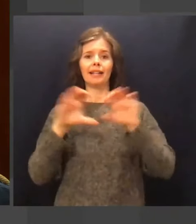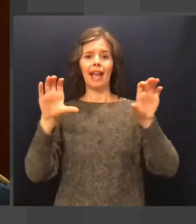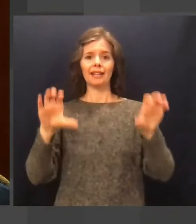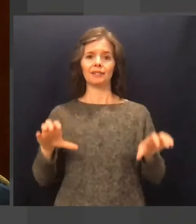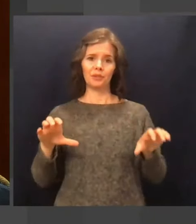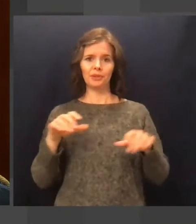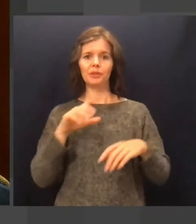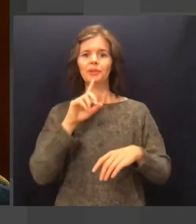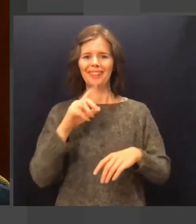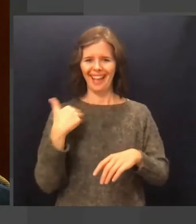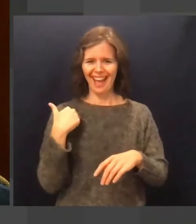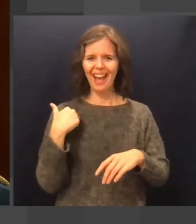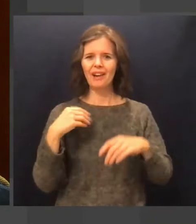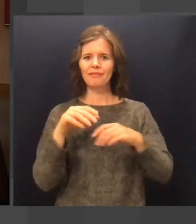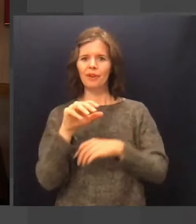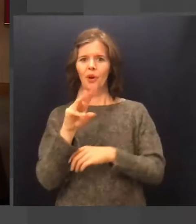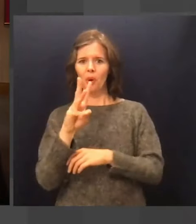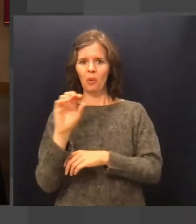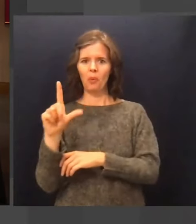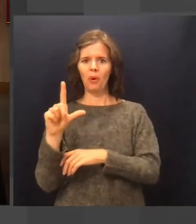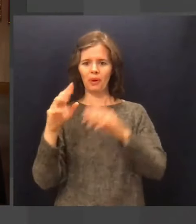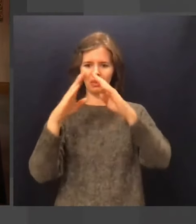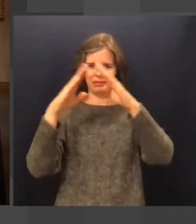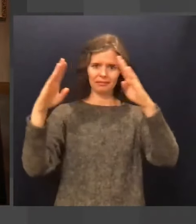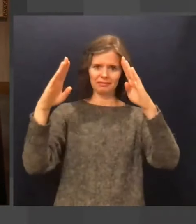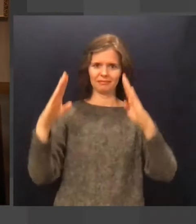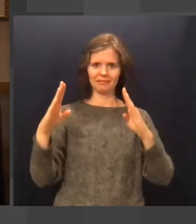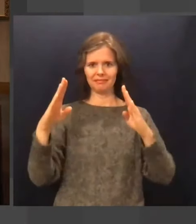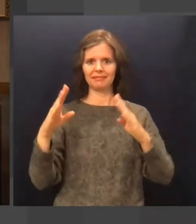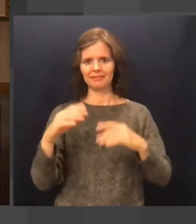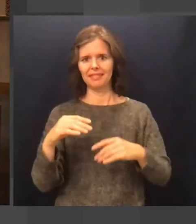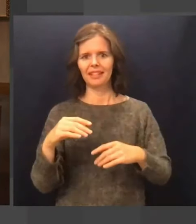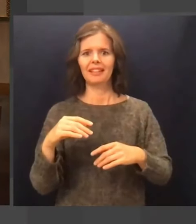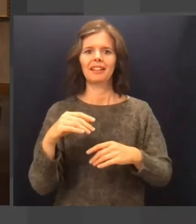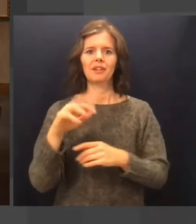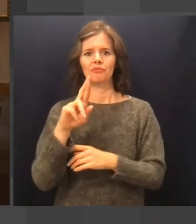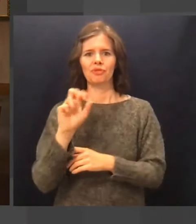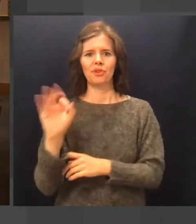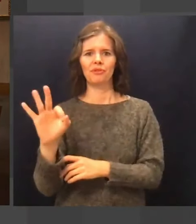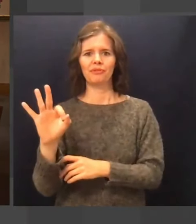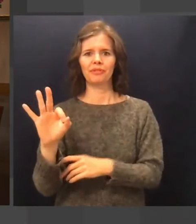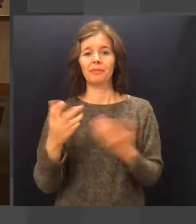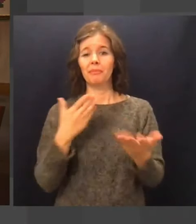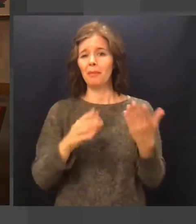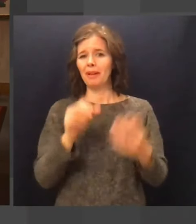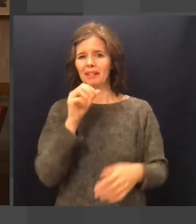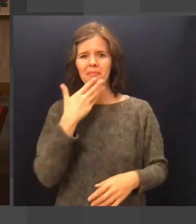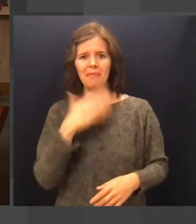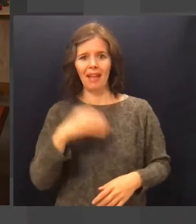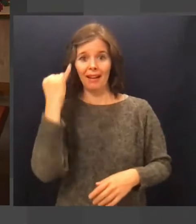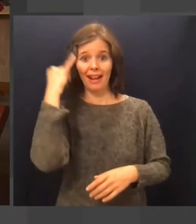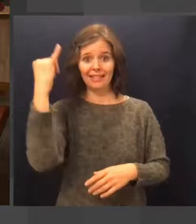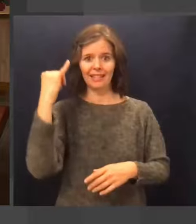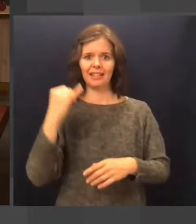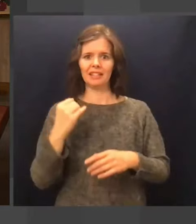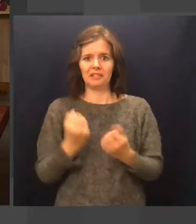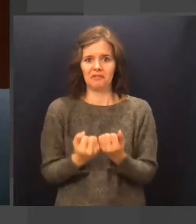CASTLE -- ACTUALLY HAS A ROOF